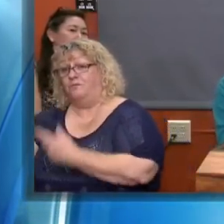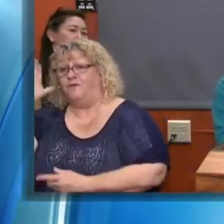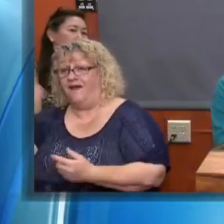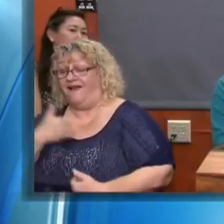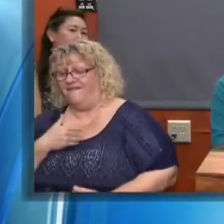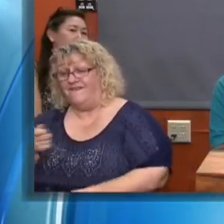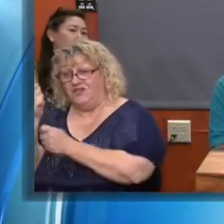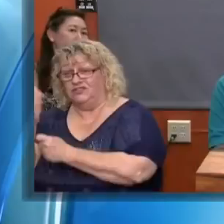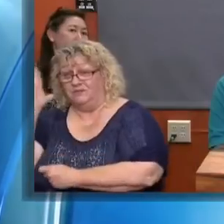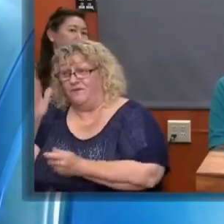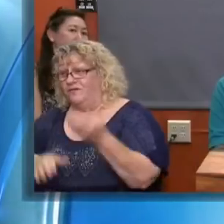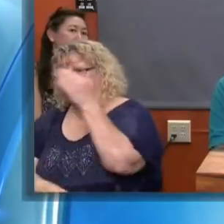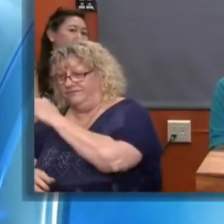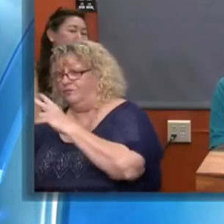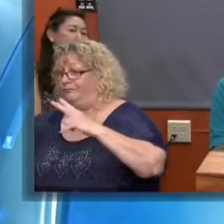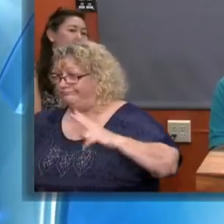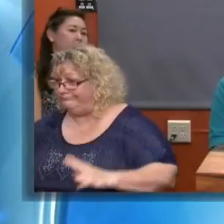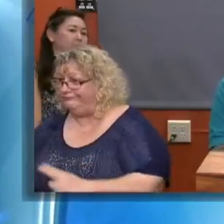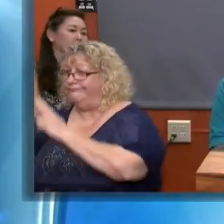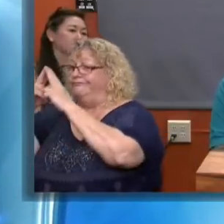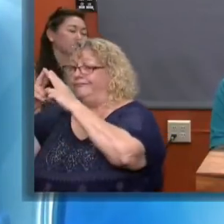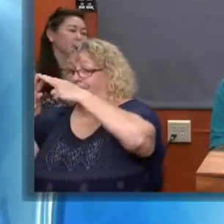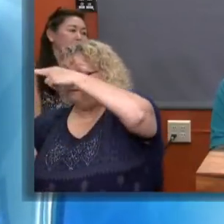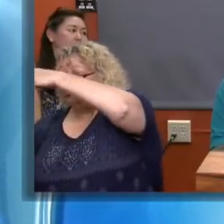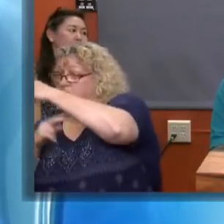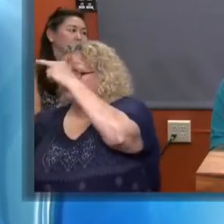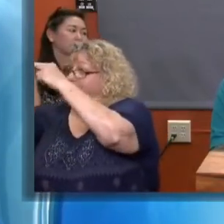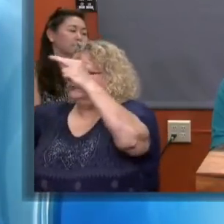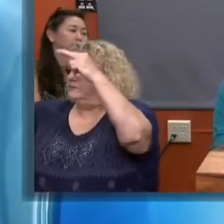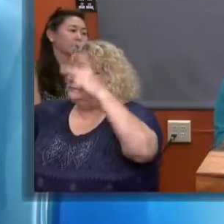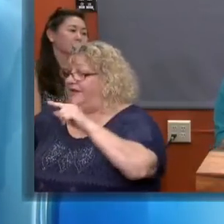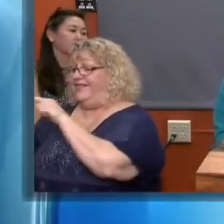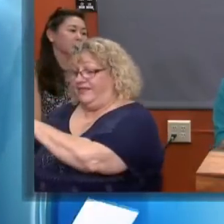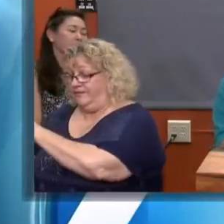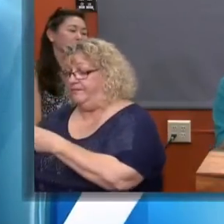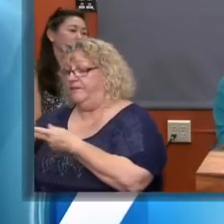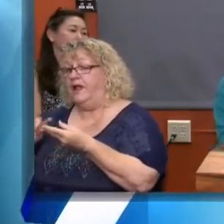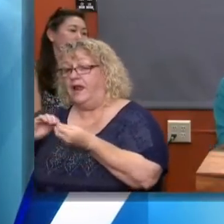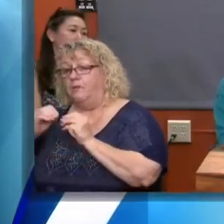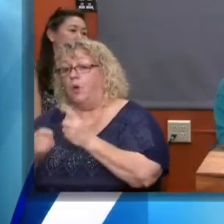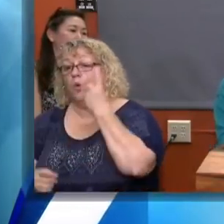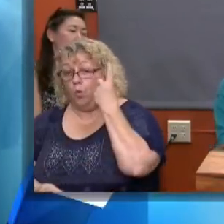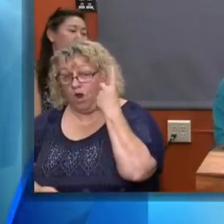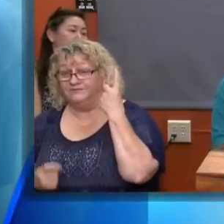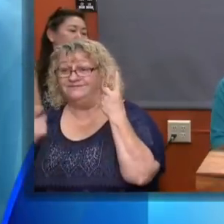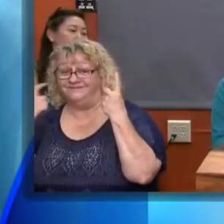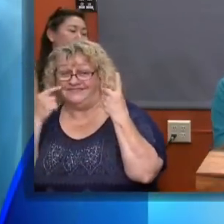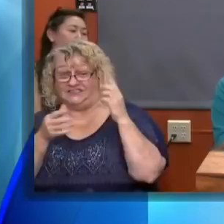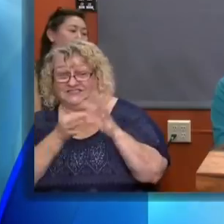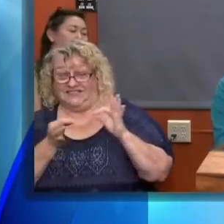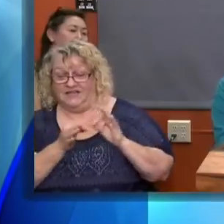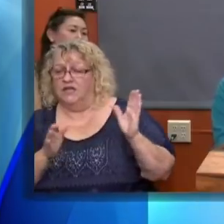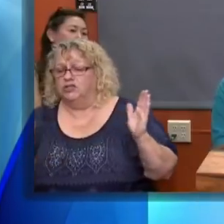NUUANU RESERVOIR NUMBER 4, THE BIG ONE, WITH CONCRETE CIRCULAR TOWER AND THE TBRIJ R BRIDGE TO THAT TOWER